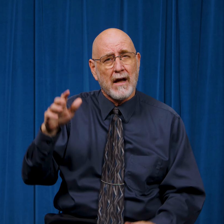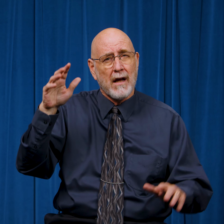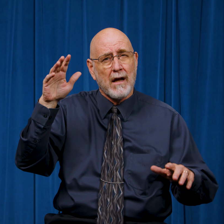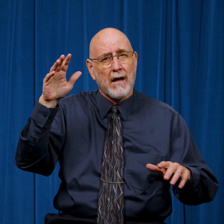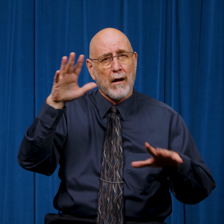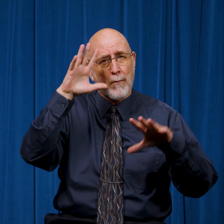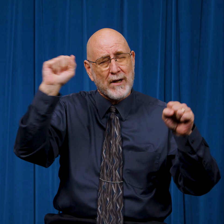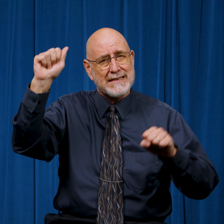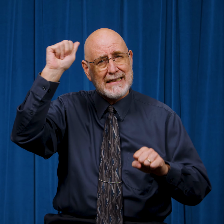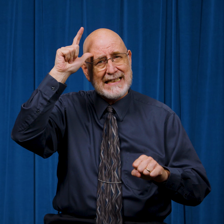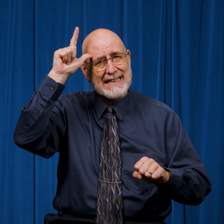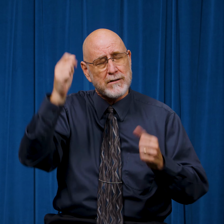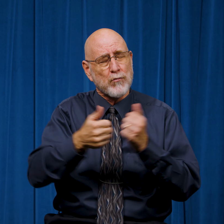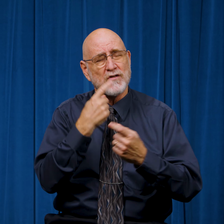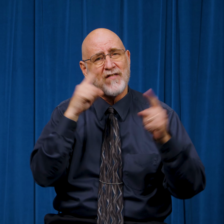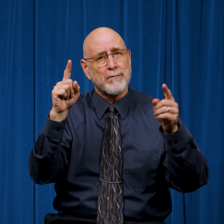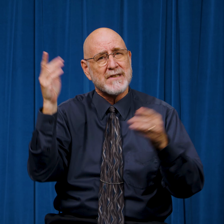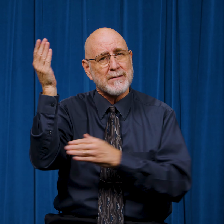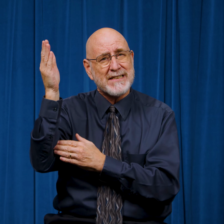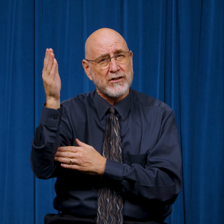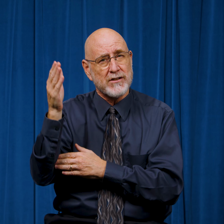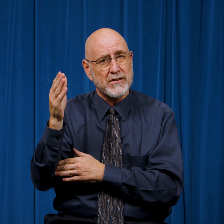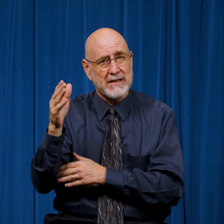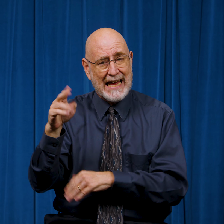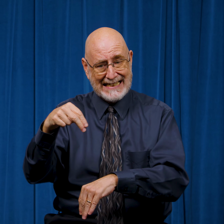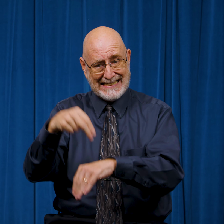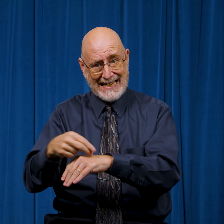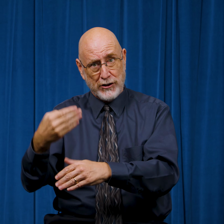where he links a nation conceived in liberty